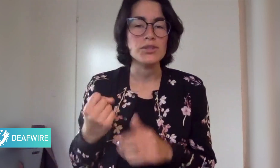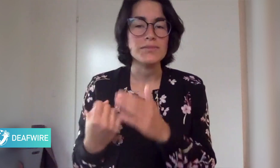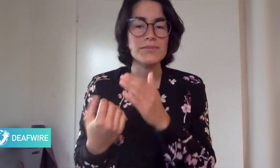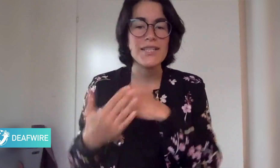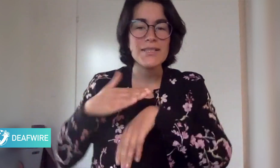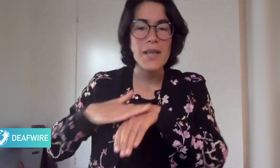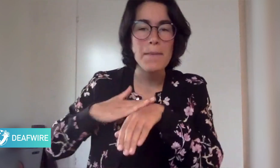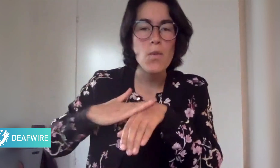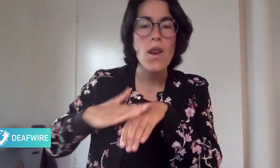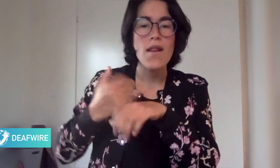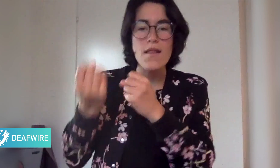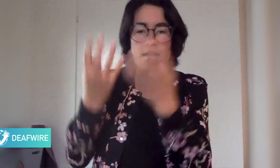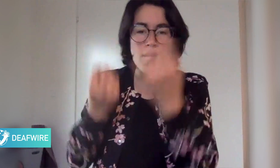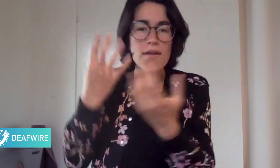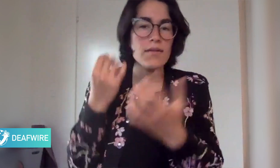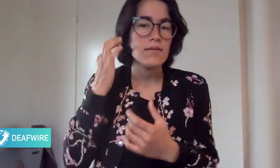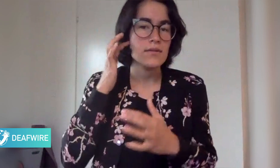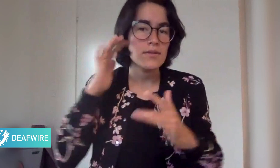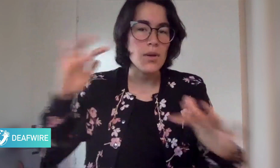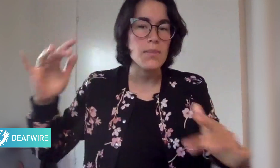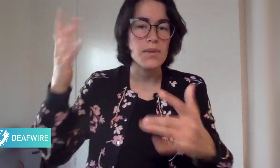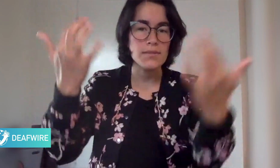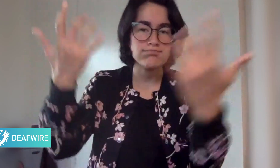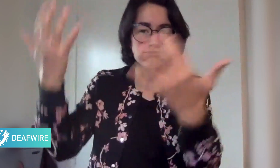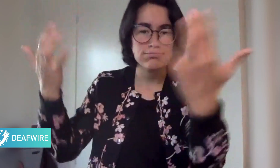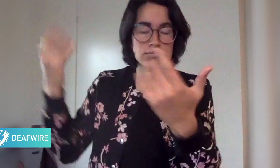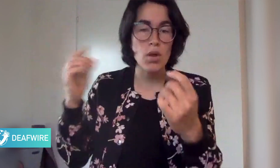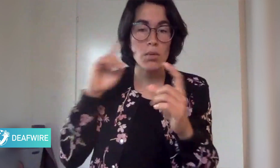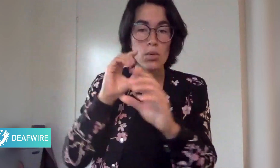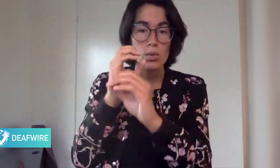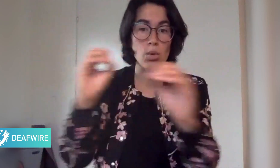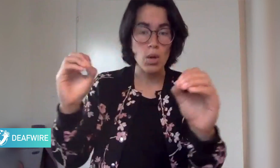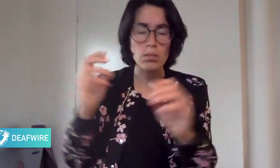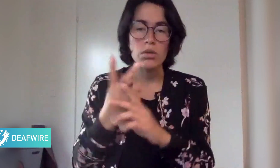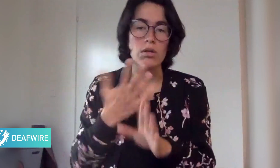I need stimulation - noises around the room.